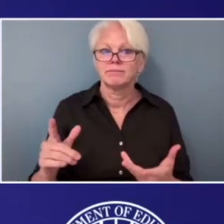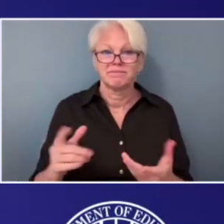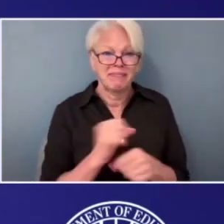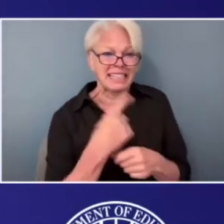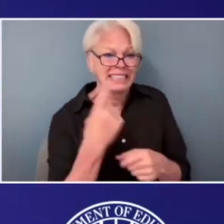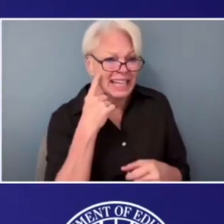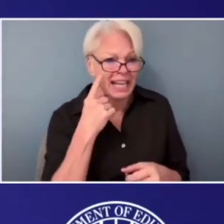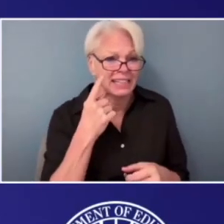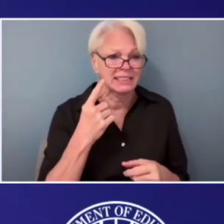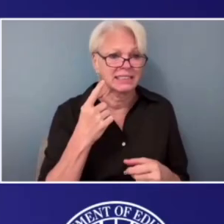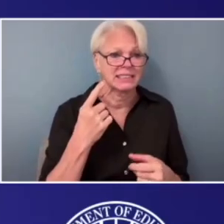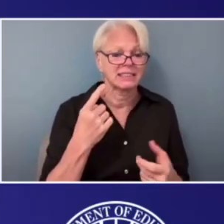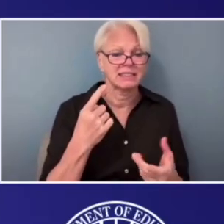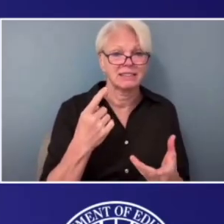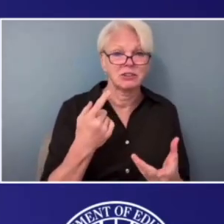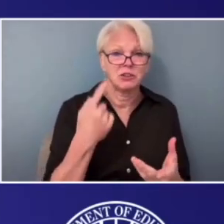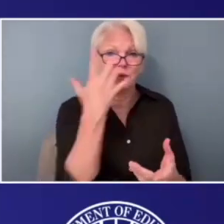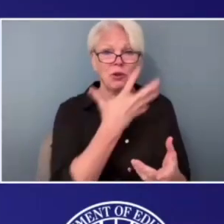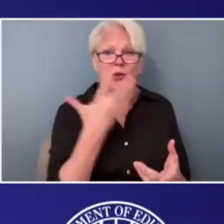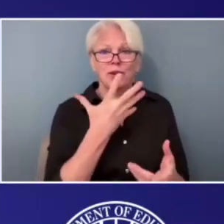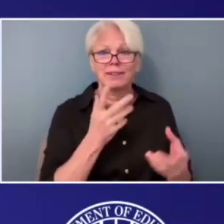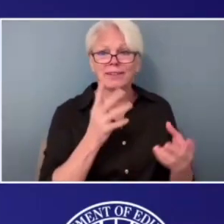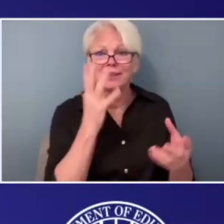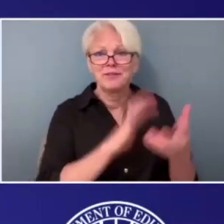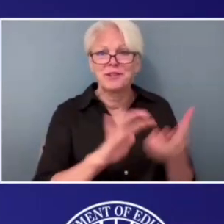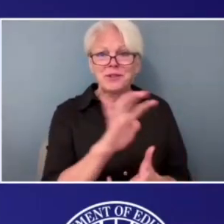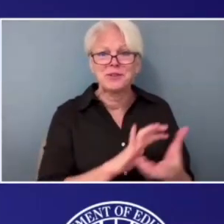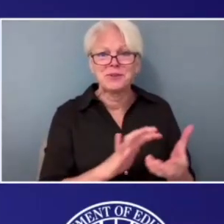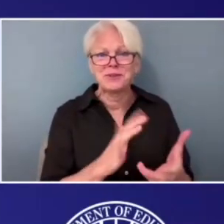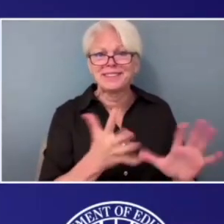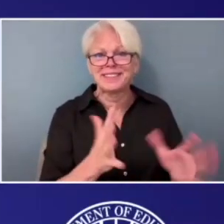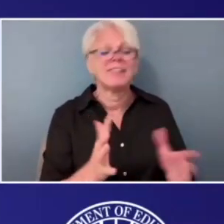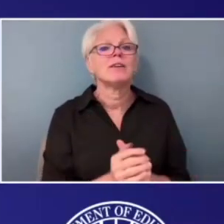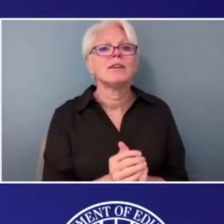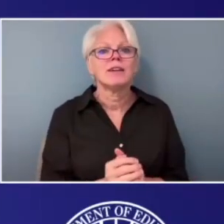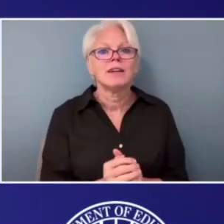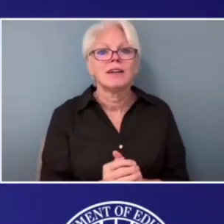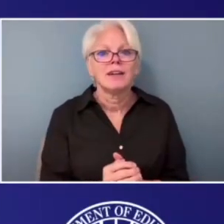answer? You still look kind of confused, I don't know. I think Jake wants to weigh in.